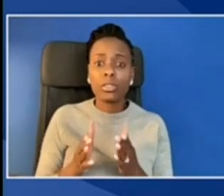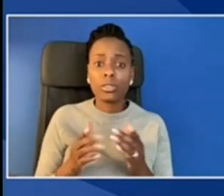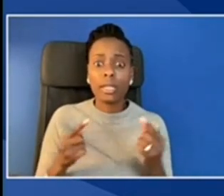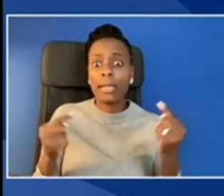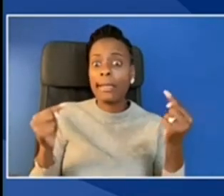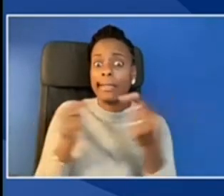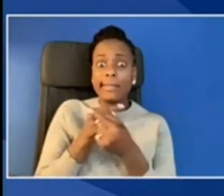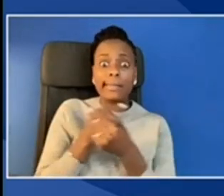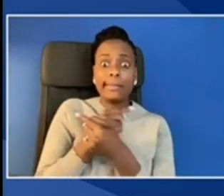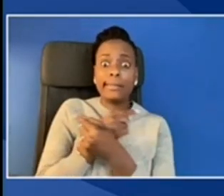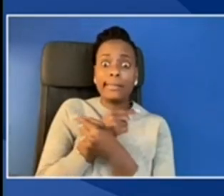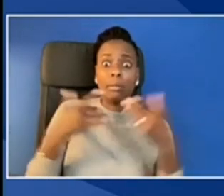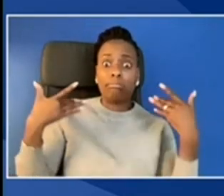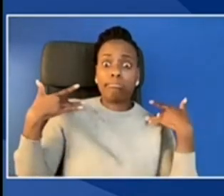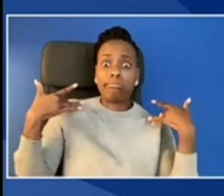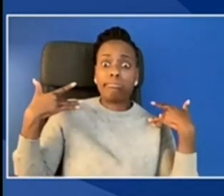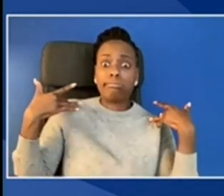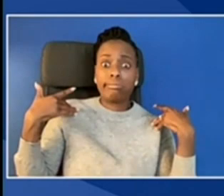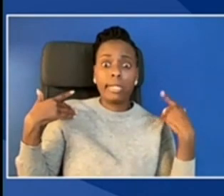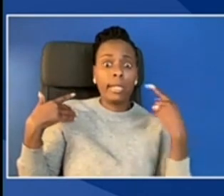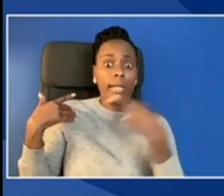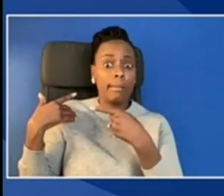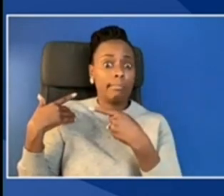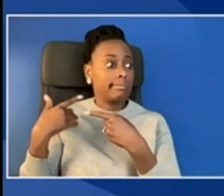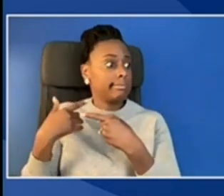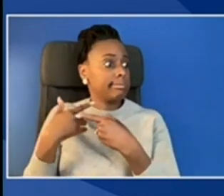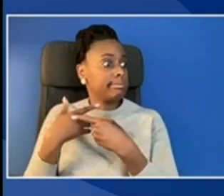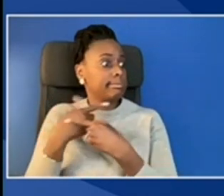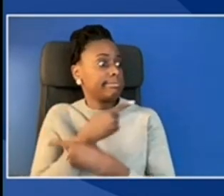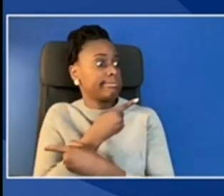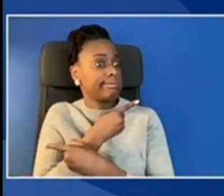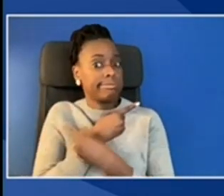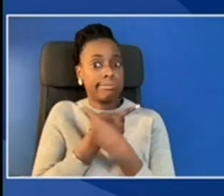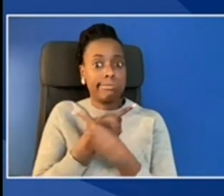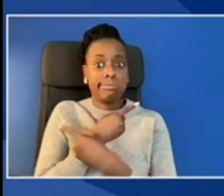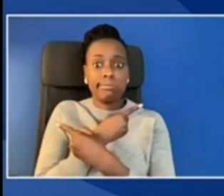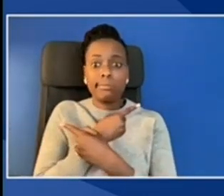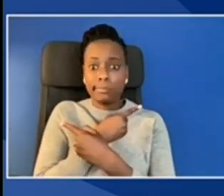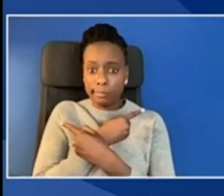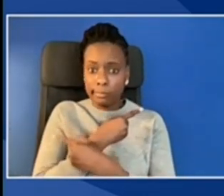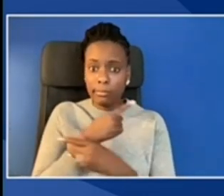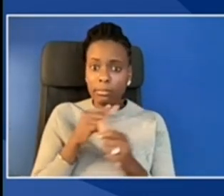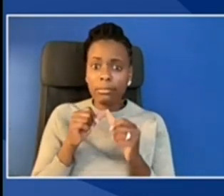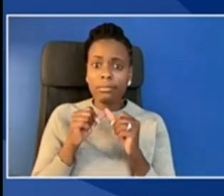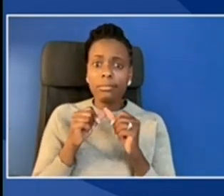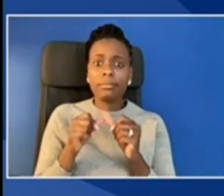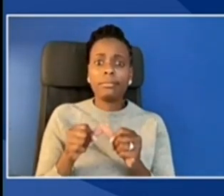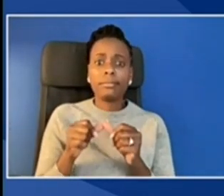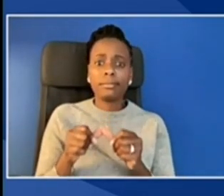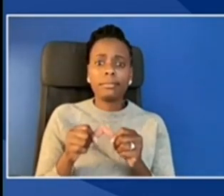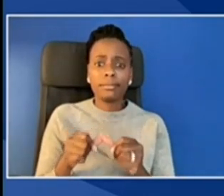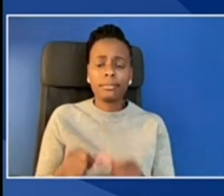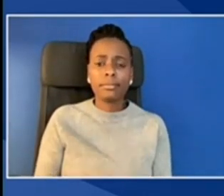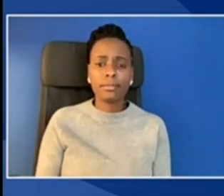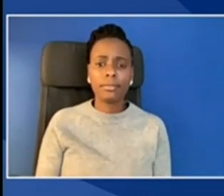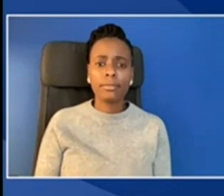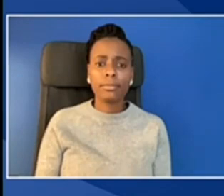other and go, oh, it's the Department of Education's responsibility. And the Department of Education says, no, it's your servicers responsibility.